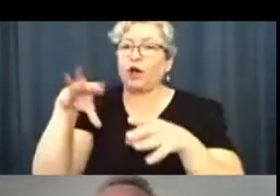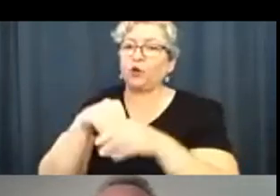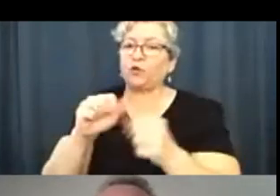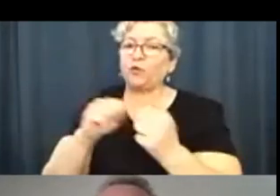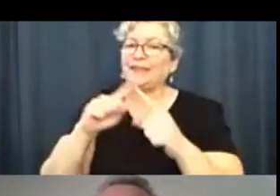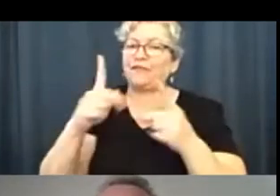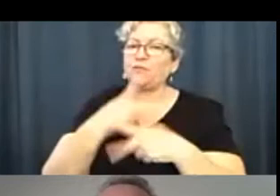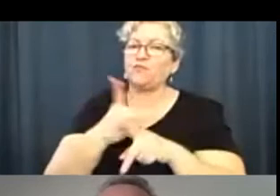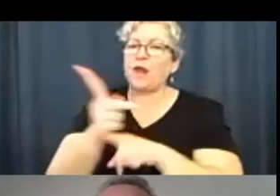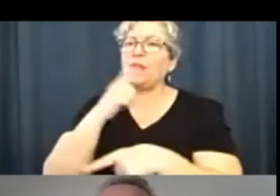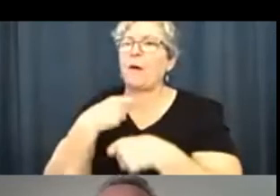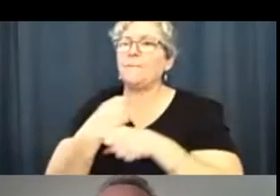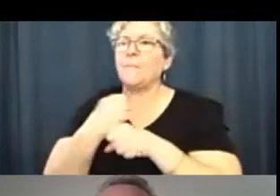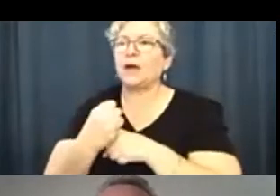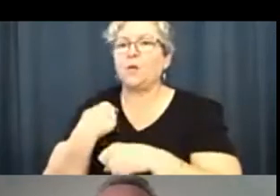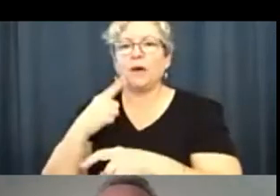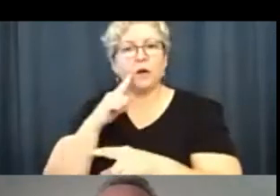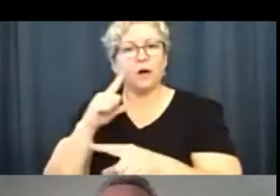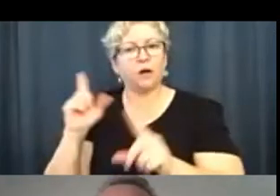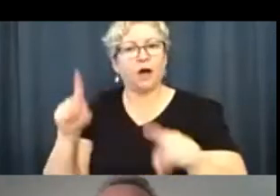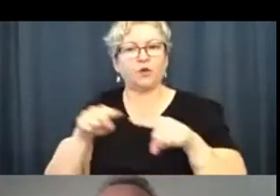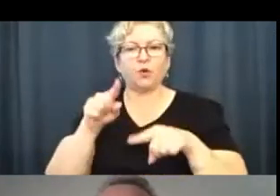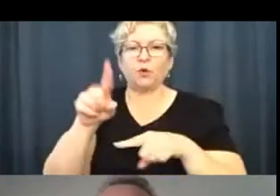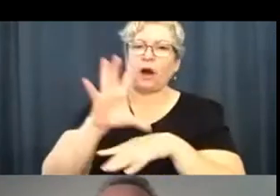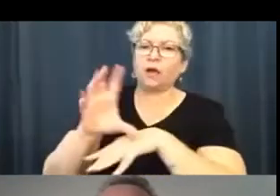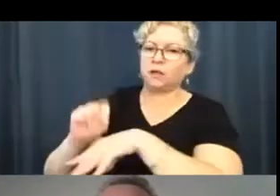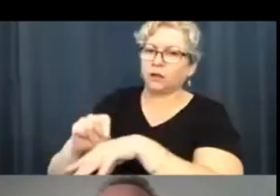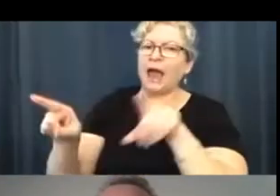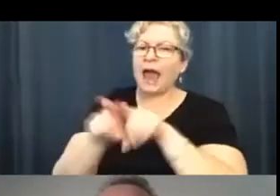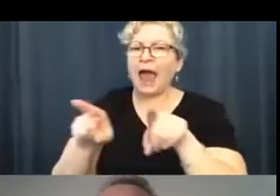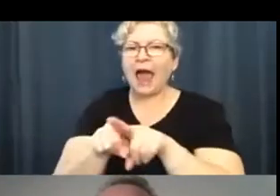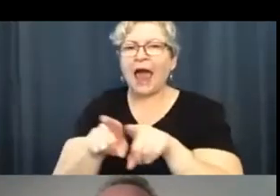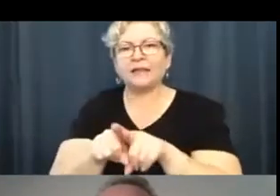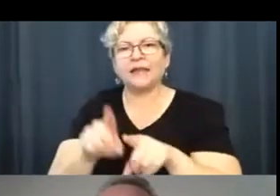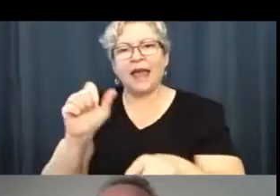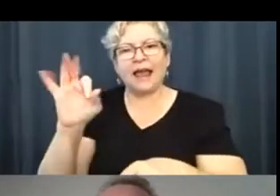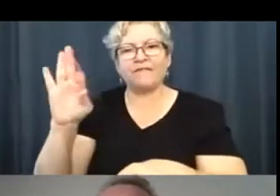And so, we're coming to you as AFB consulting, but also as AFB and as a fellow non-profit.